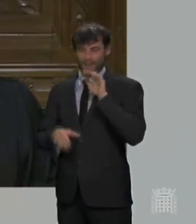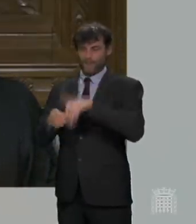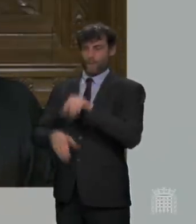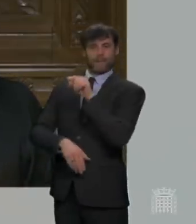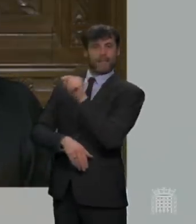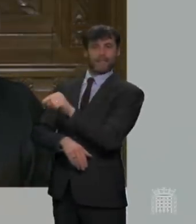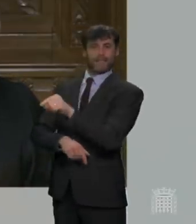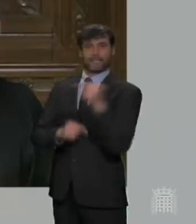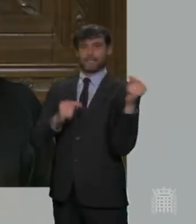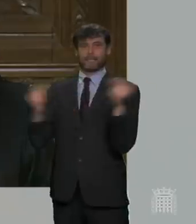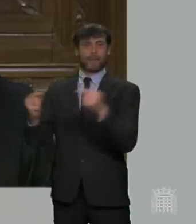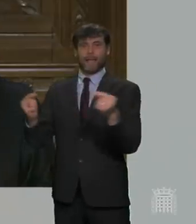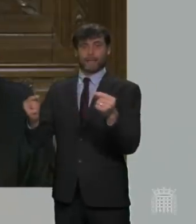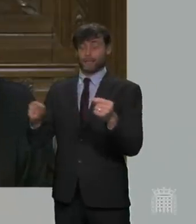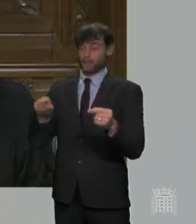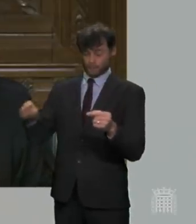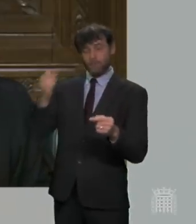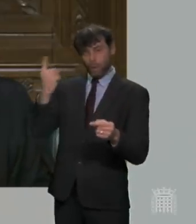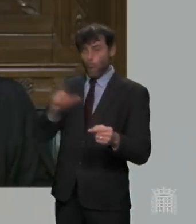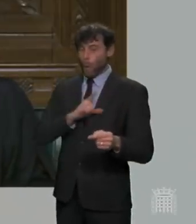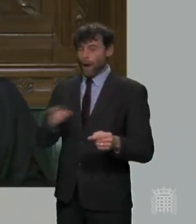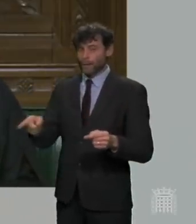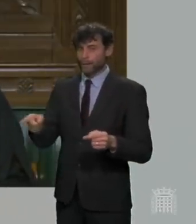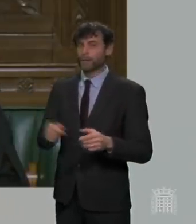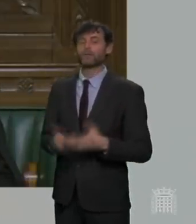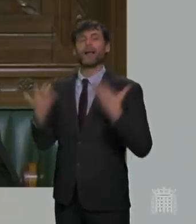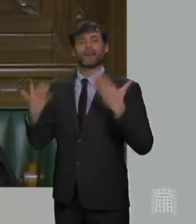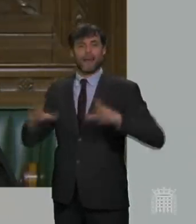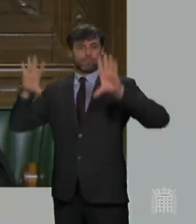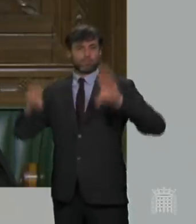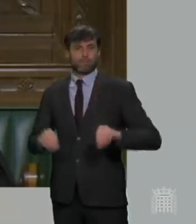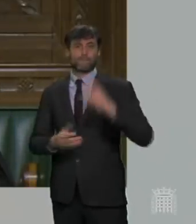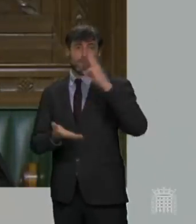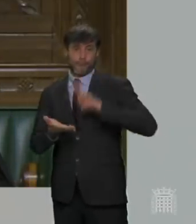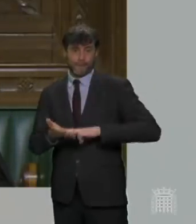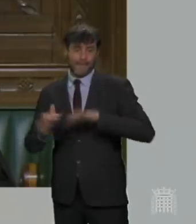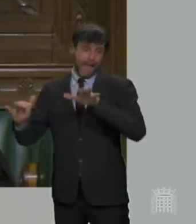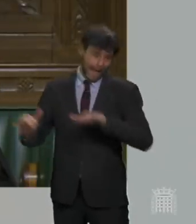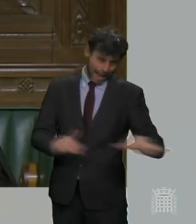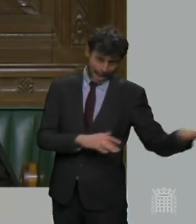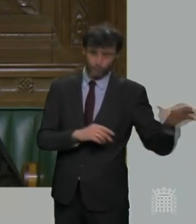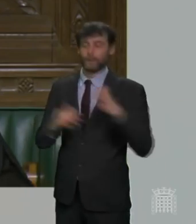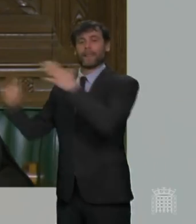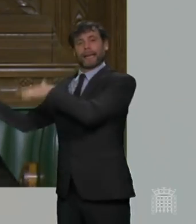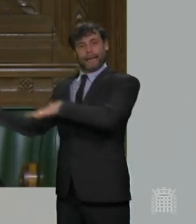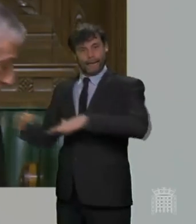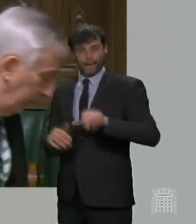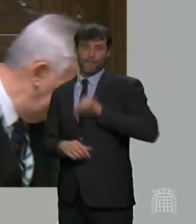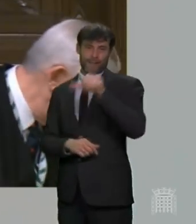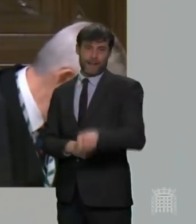as the shadow Secretary of State well knows. I will now suspend the House for three minutes to enable the necessary arrangements for the next business to be made.